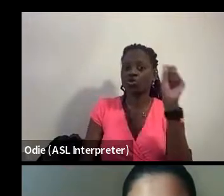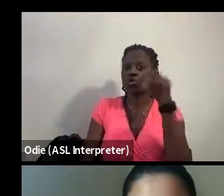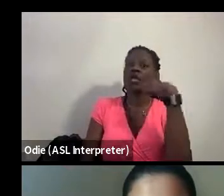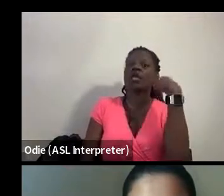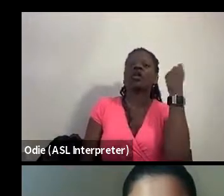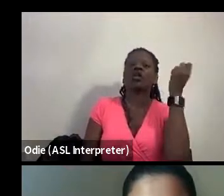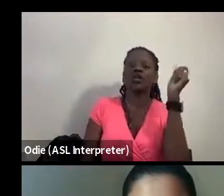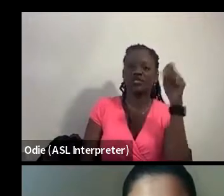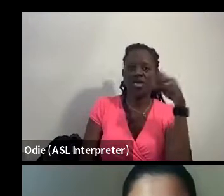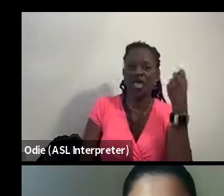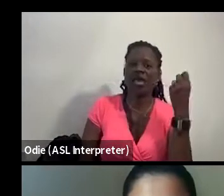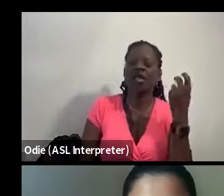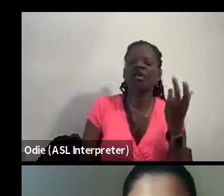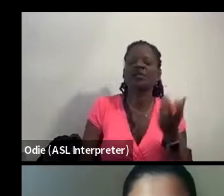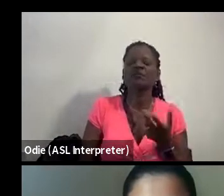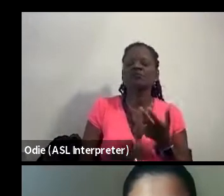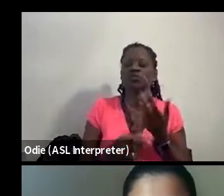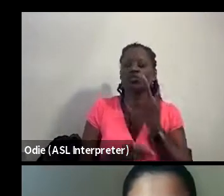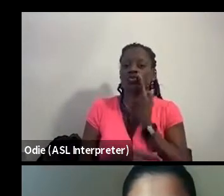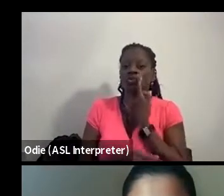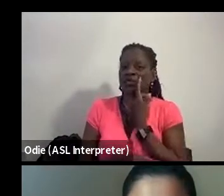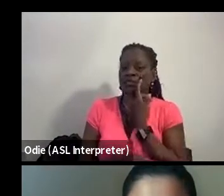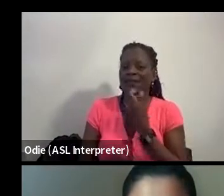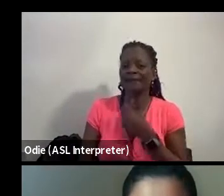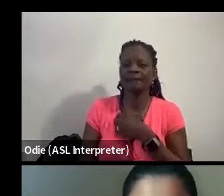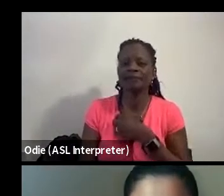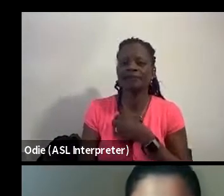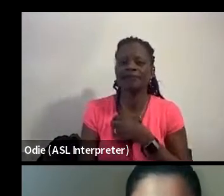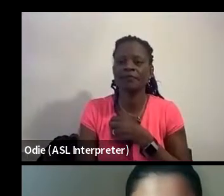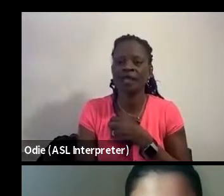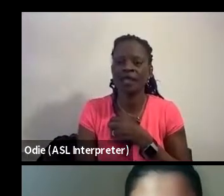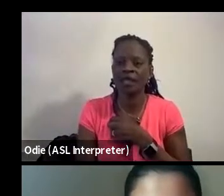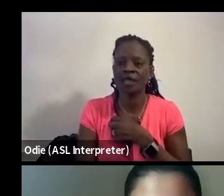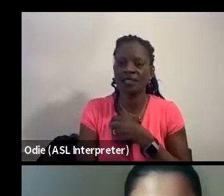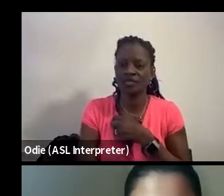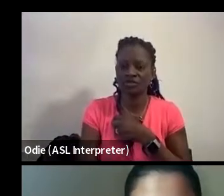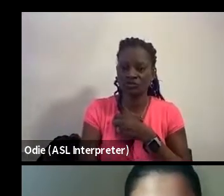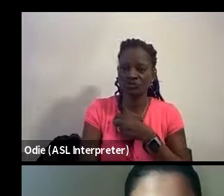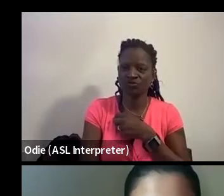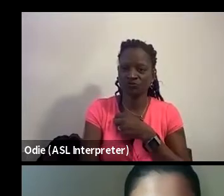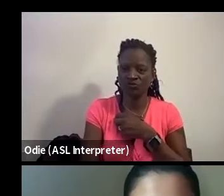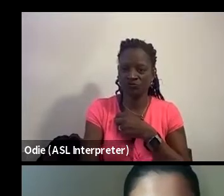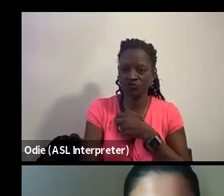And the Denias as the county's health equity manager, you do a lot of outreach